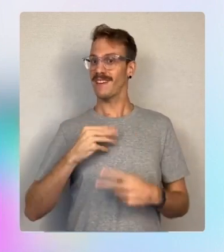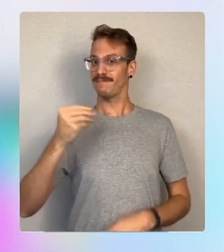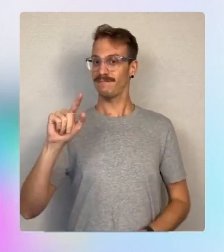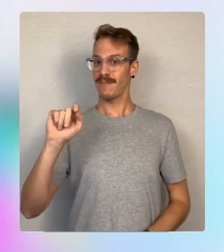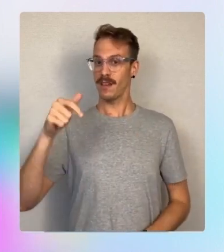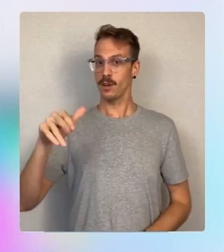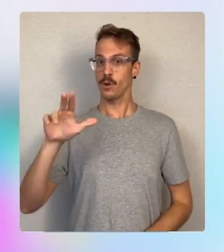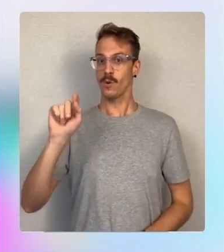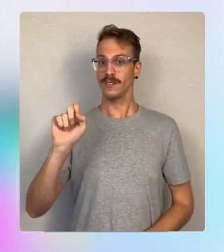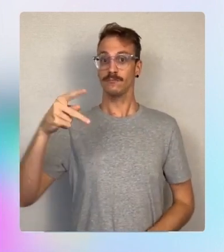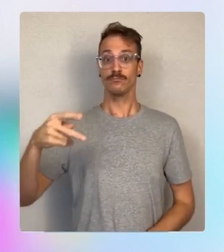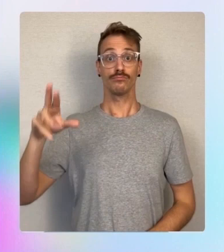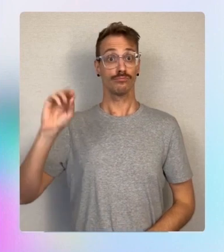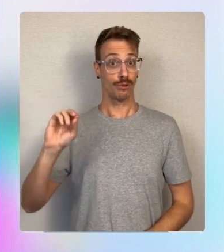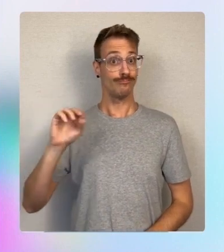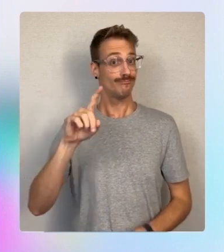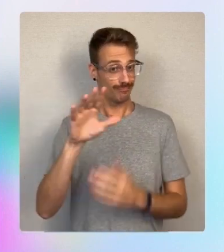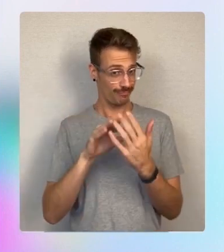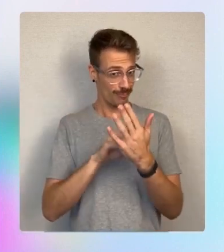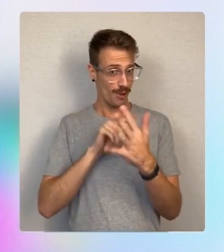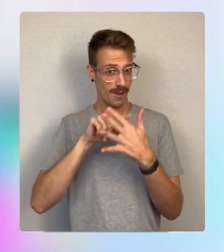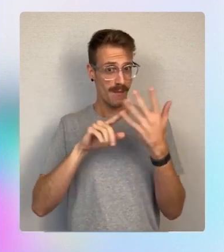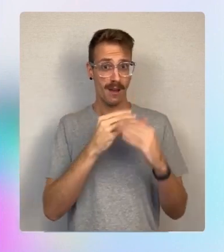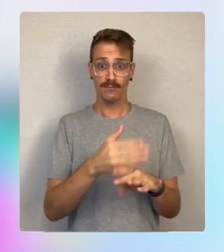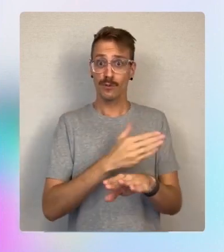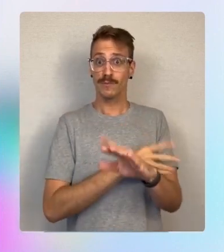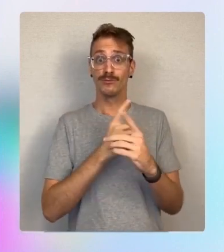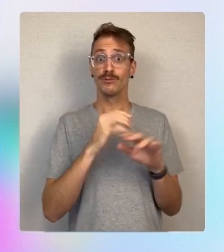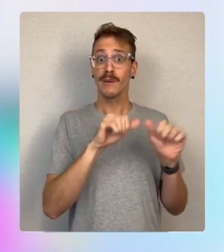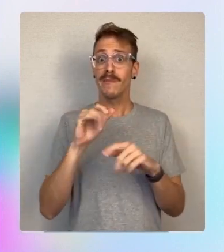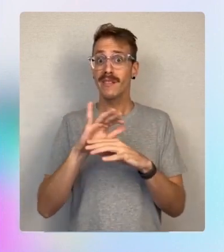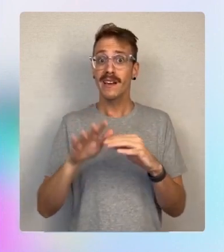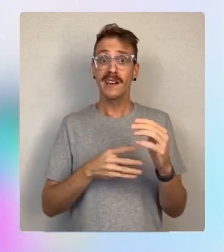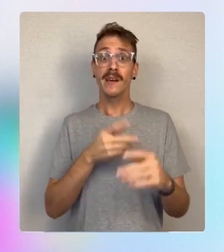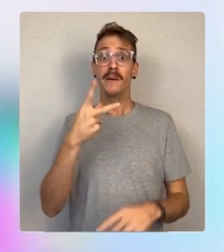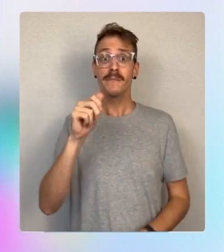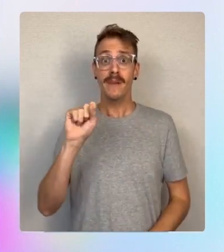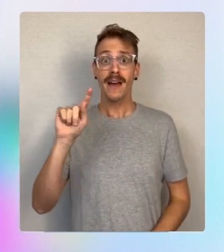You will learn about improvements to capabilities like Passthrough, scene understanding,